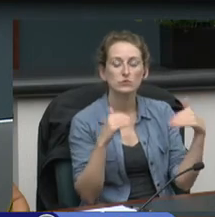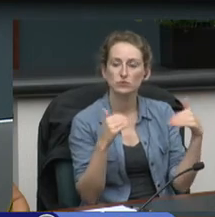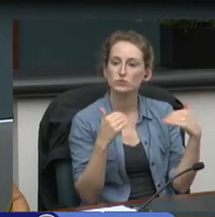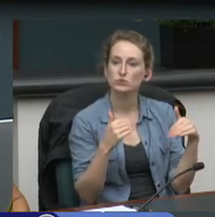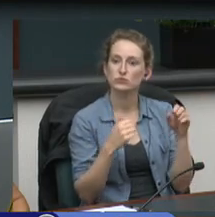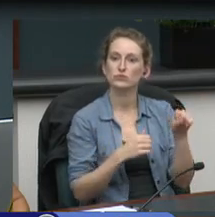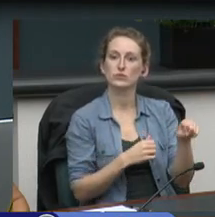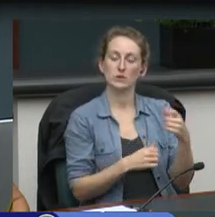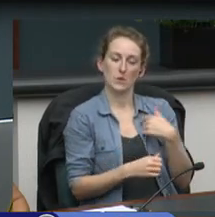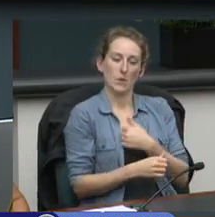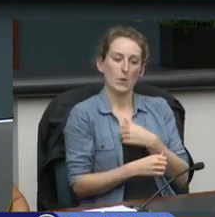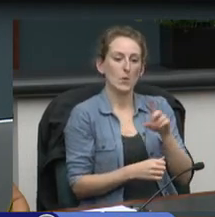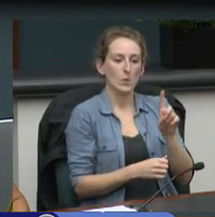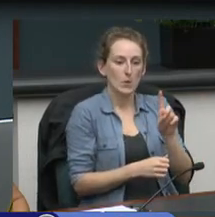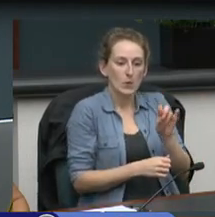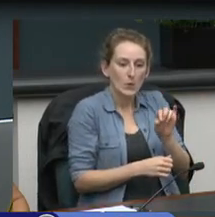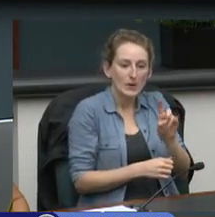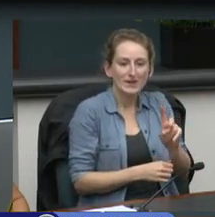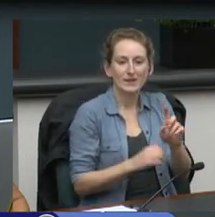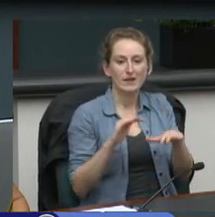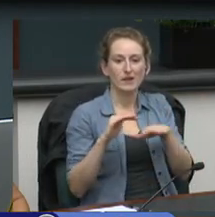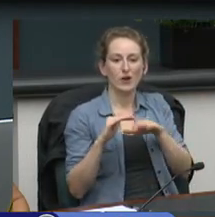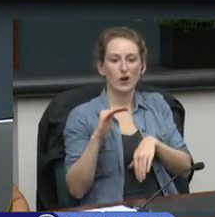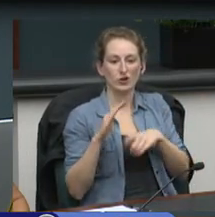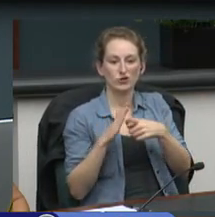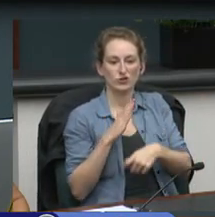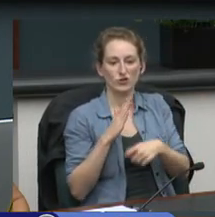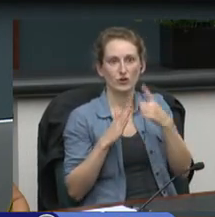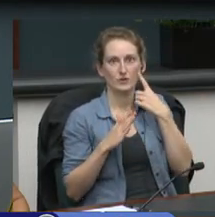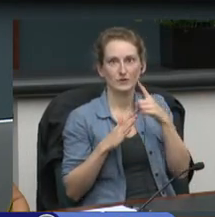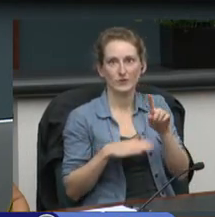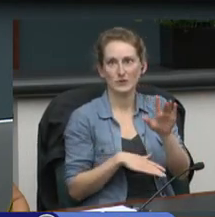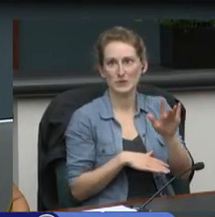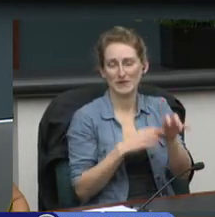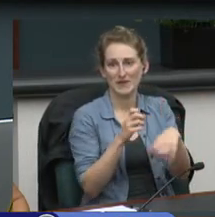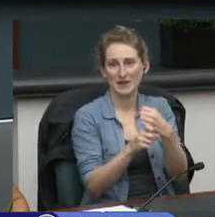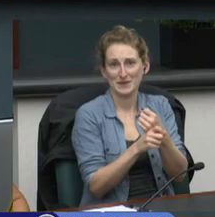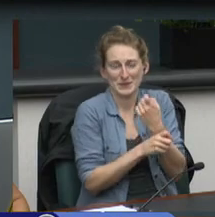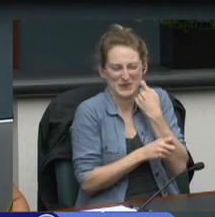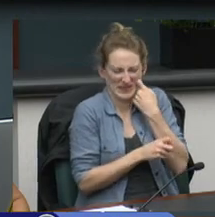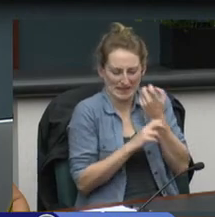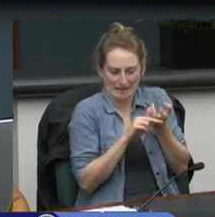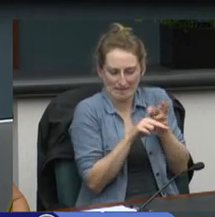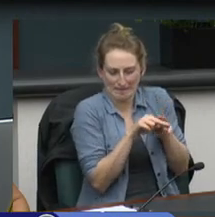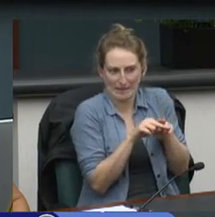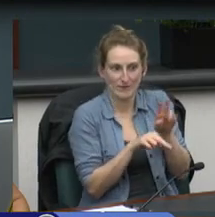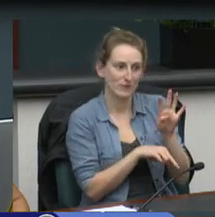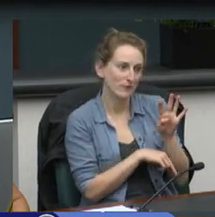for those zones for 25 years we only recently raised the rate to $45 a year